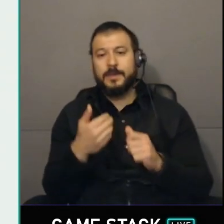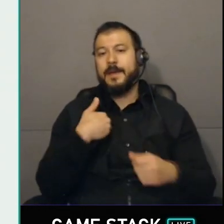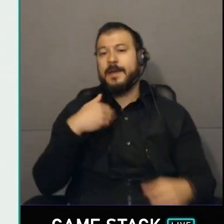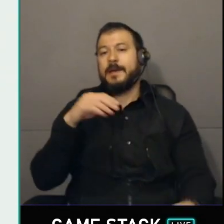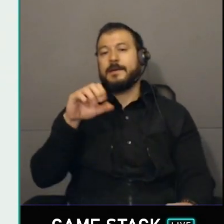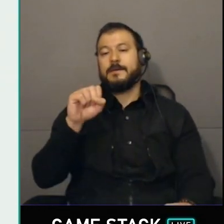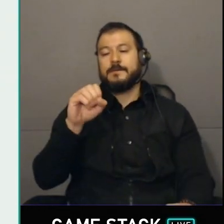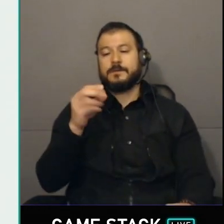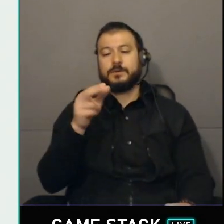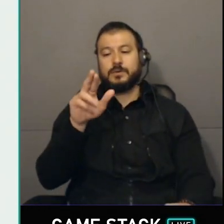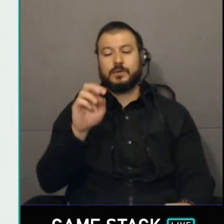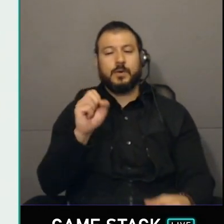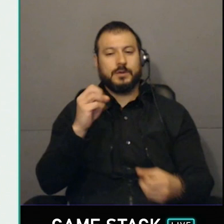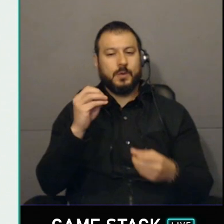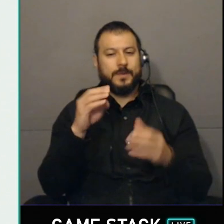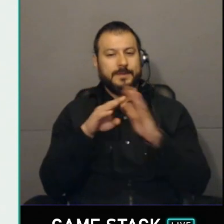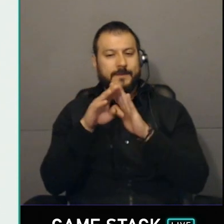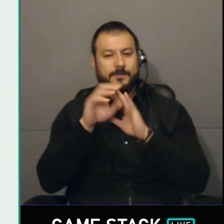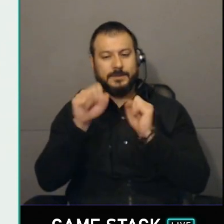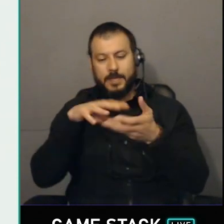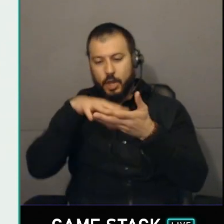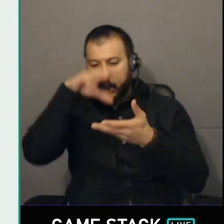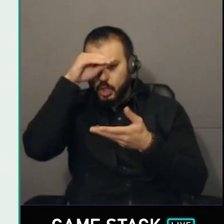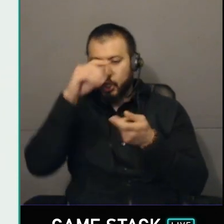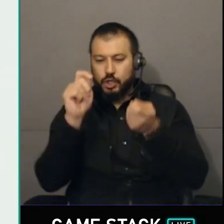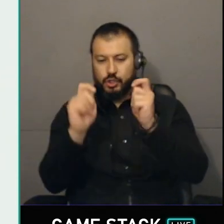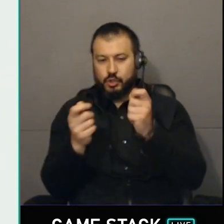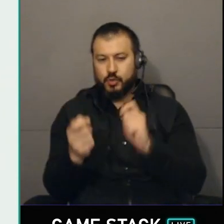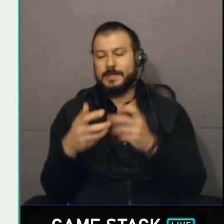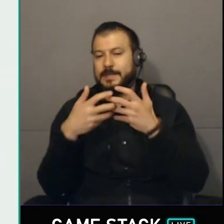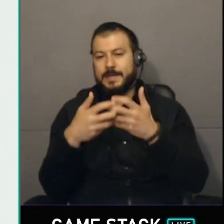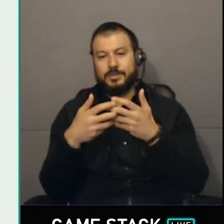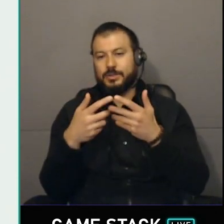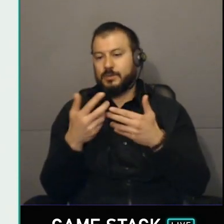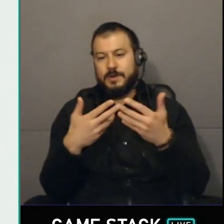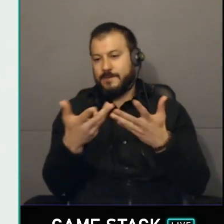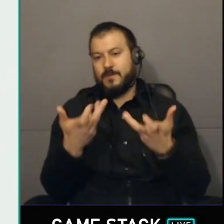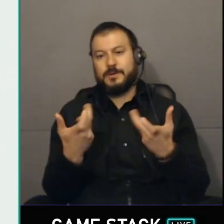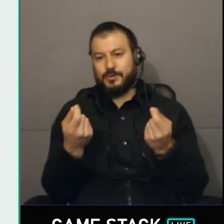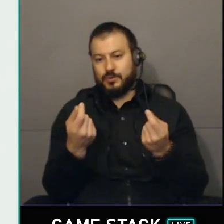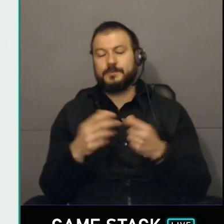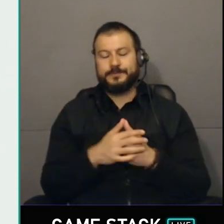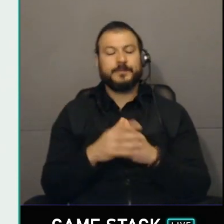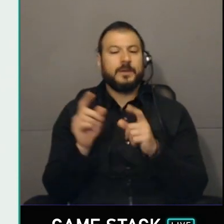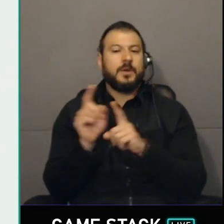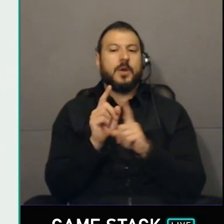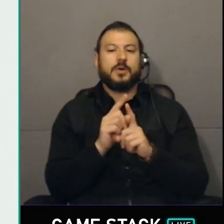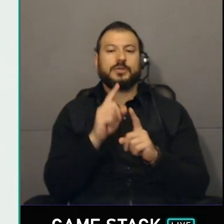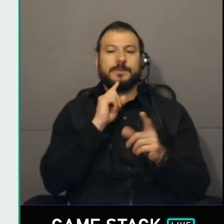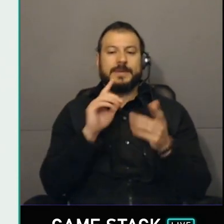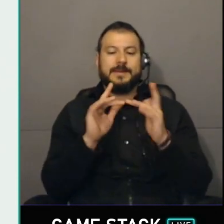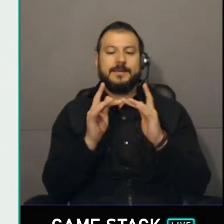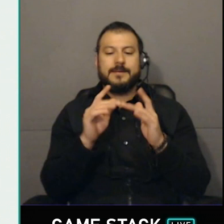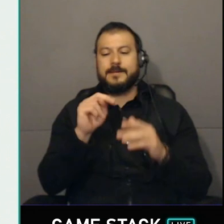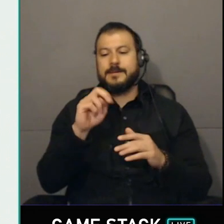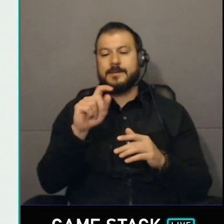learn and tweak the engine to their hearts content. And it should also be network friendly, for things like